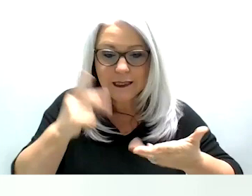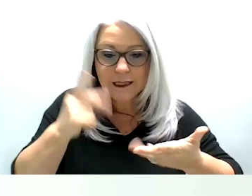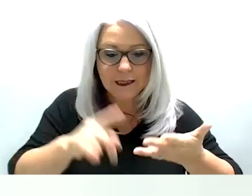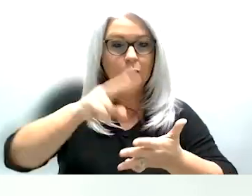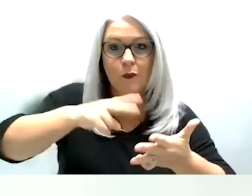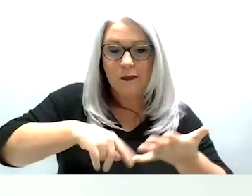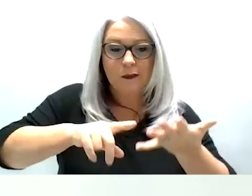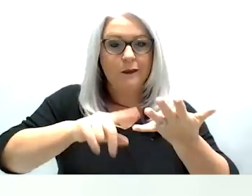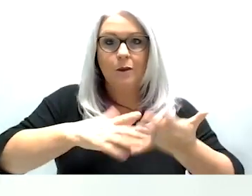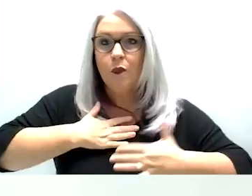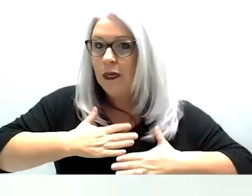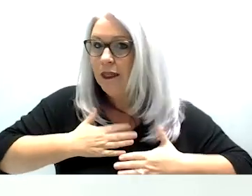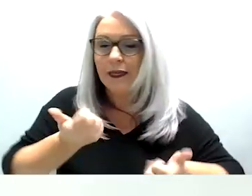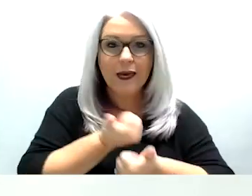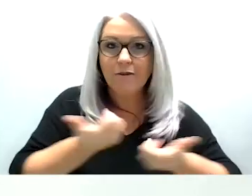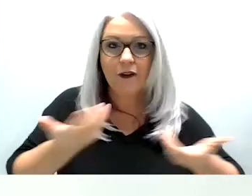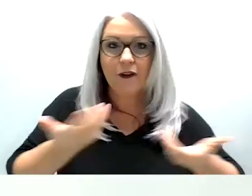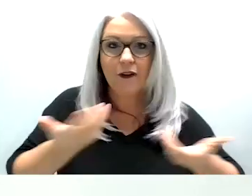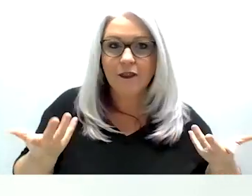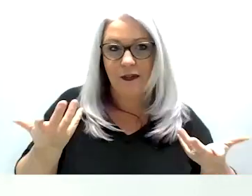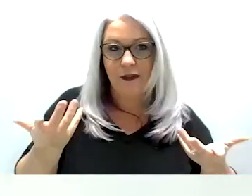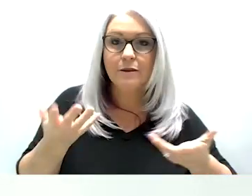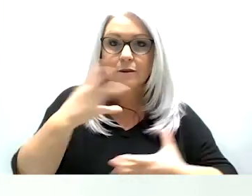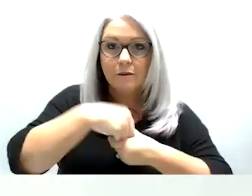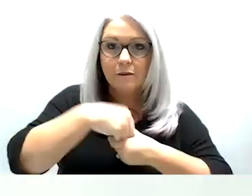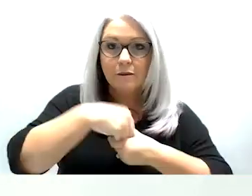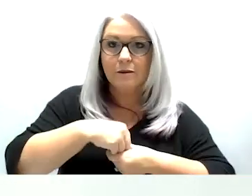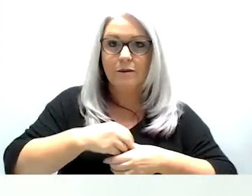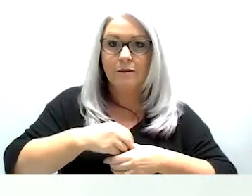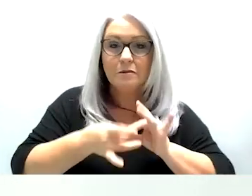of your general organ functions. Those are all major life activities. And so if you have